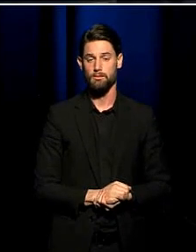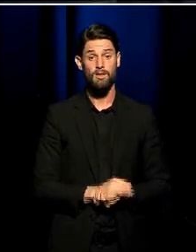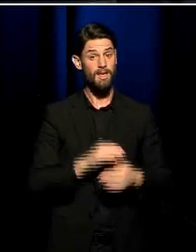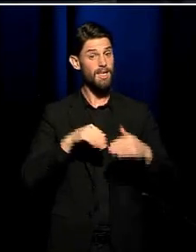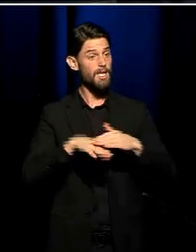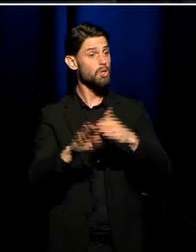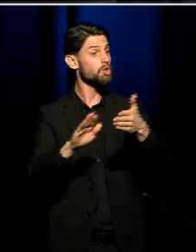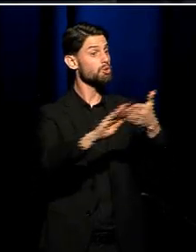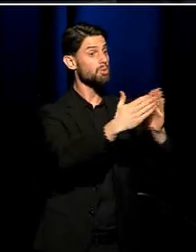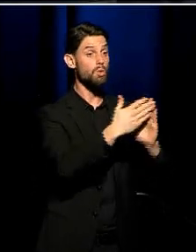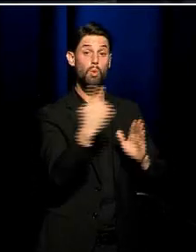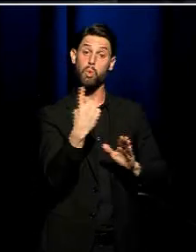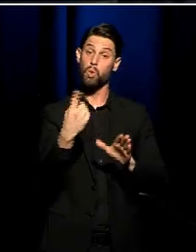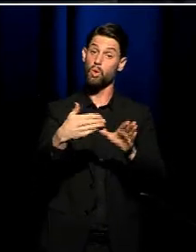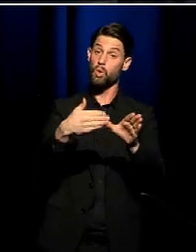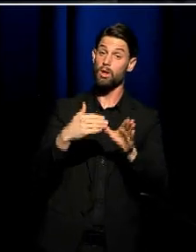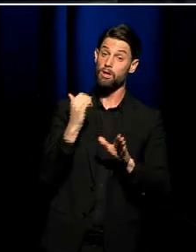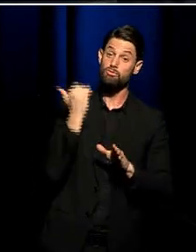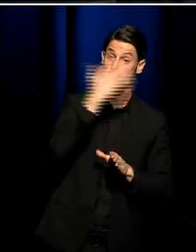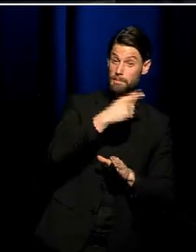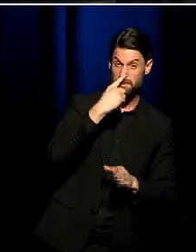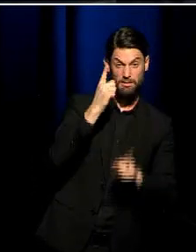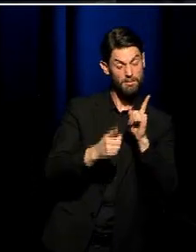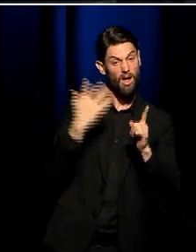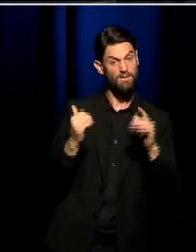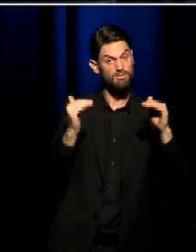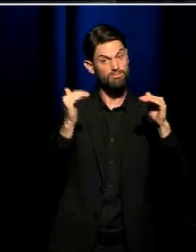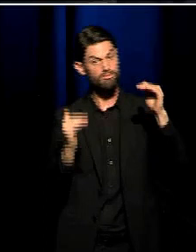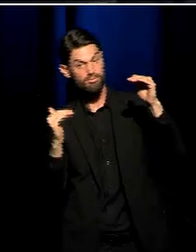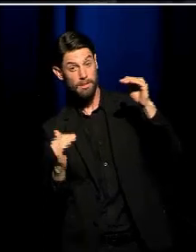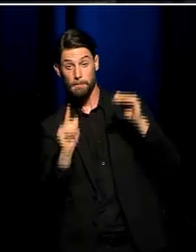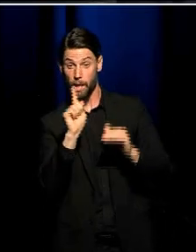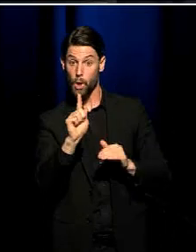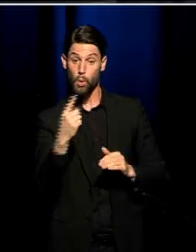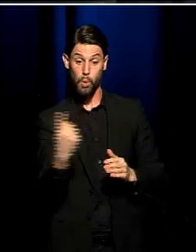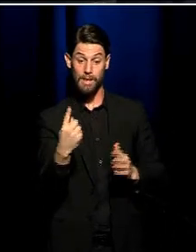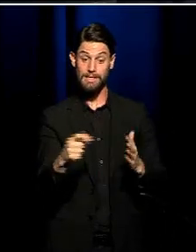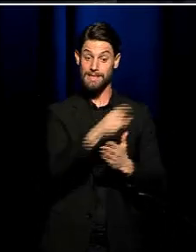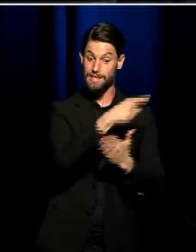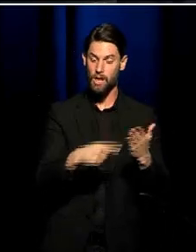makes them part of a marginalised group, within a marginalised group. They